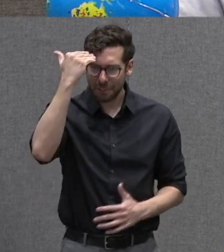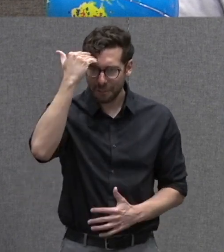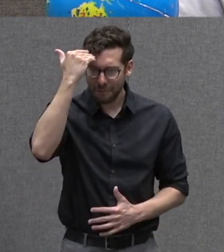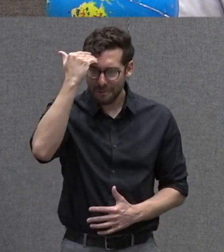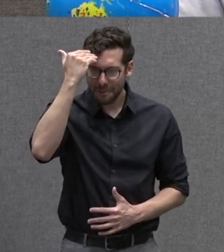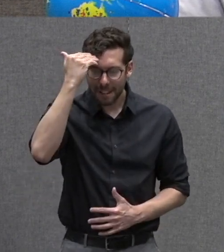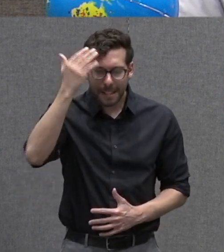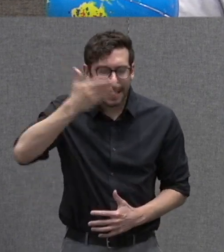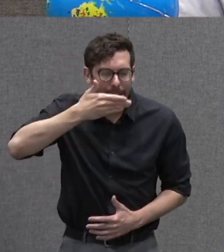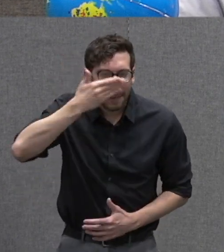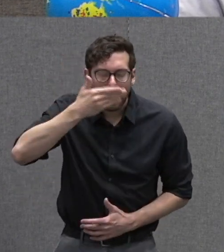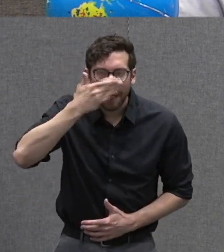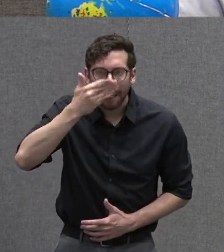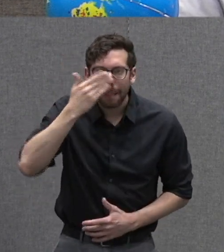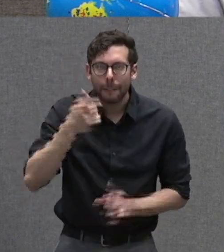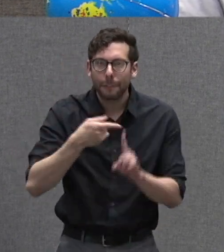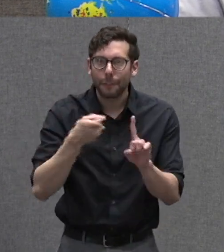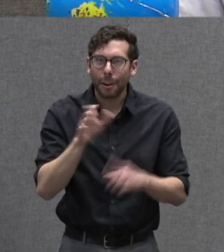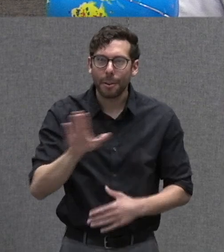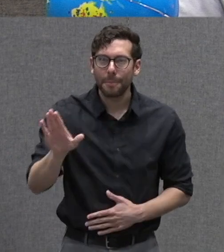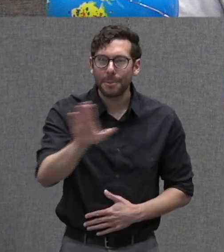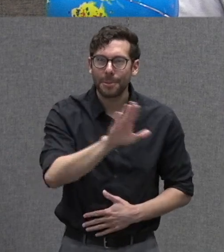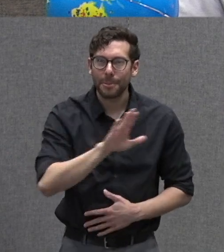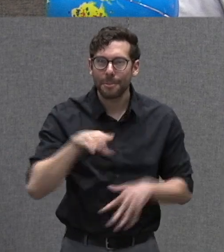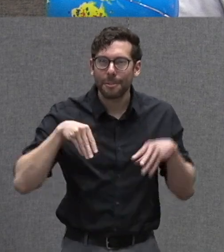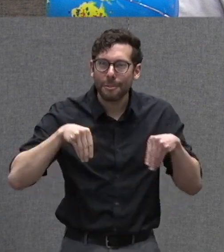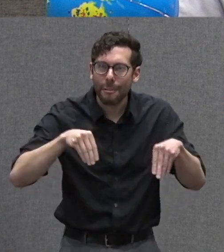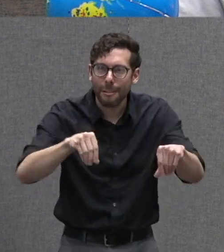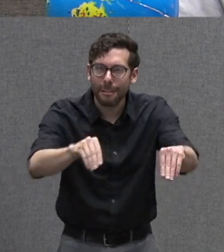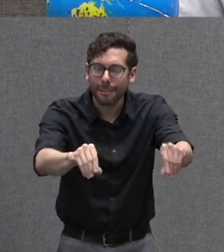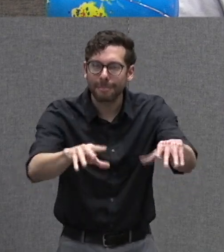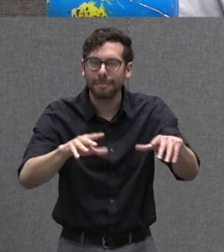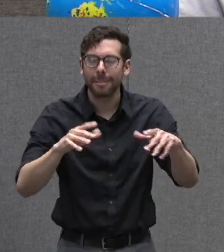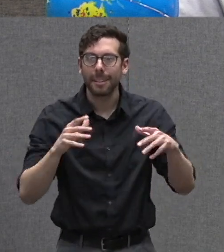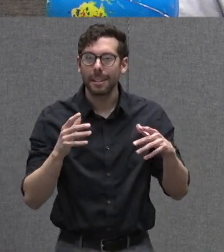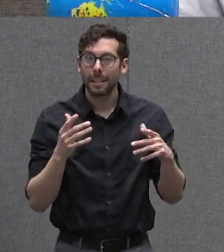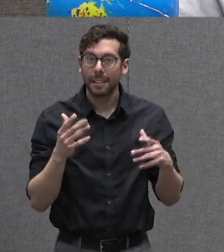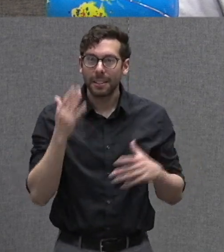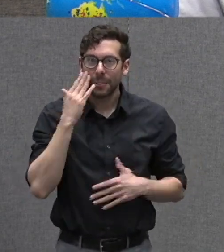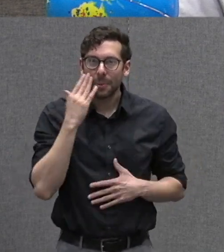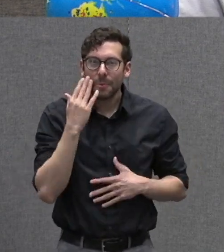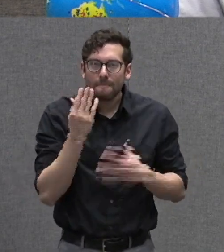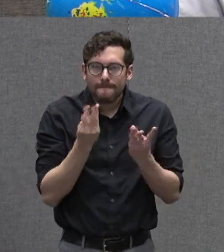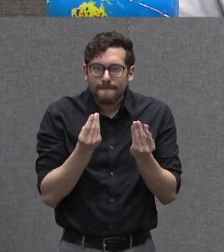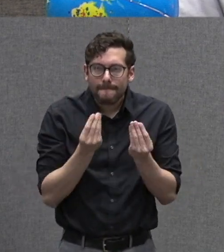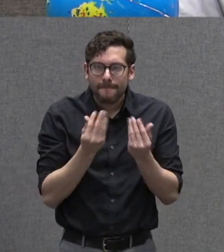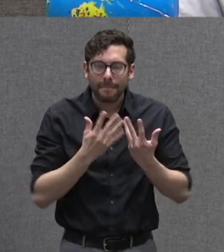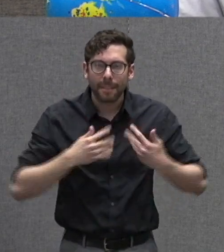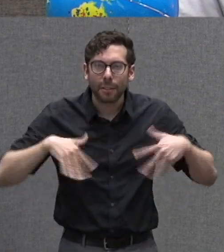Sometimes even the smell of the dirt or the earth can be fragrant. I enjoy that smell.